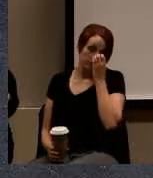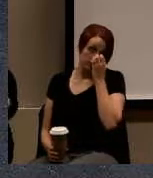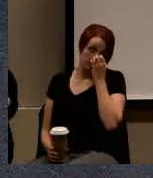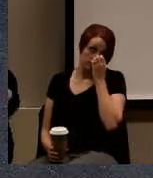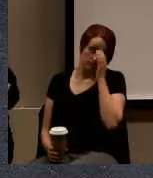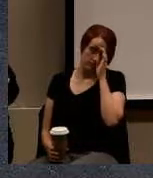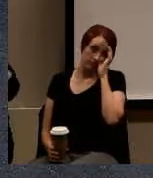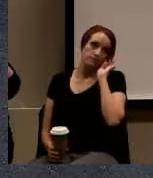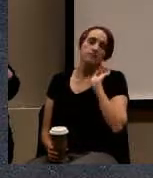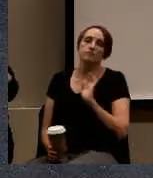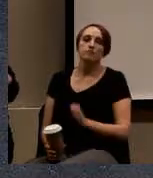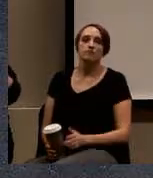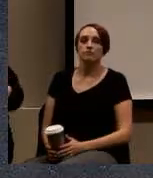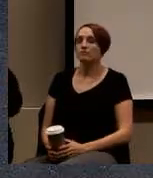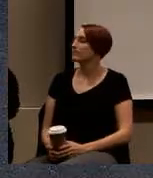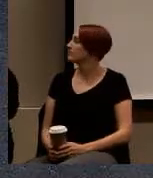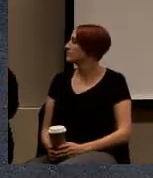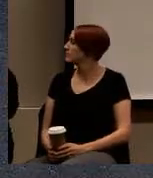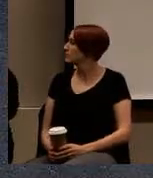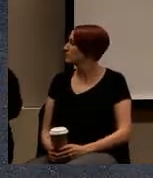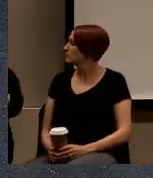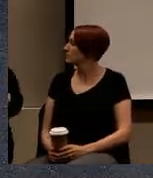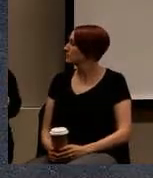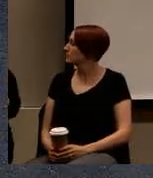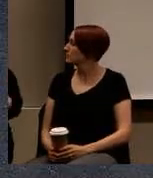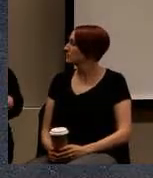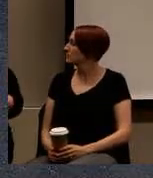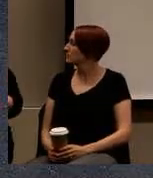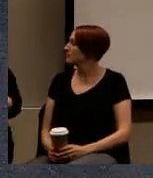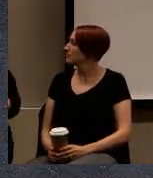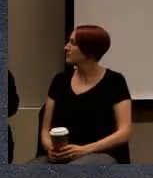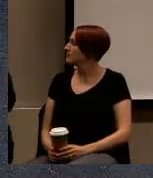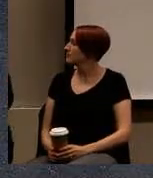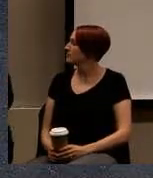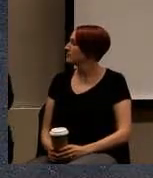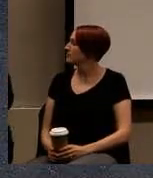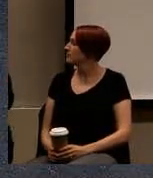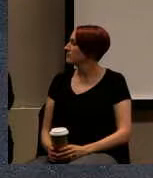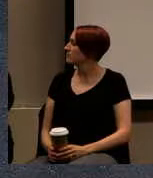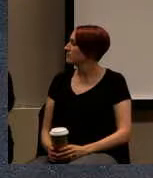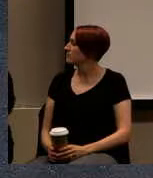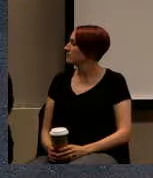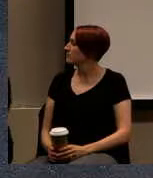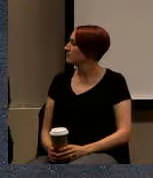there, but we knew that the people who would benefit from that information the most were the least likely to visit the website because they